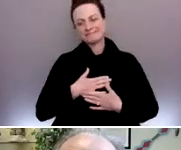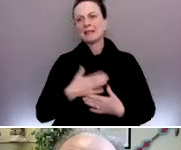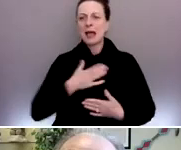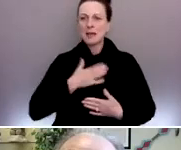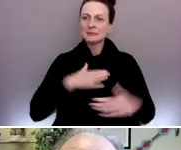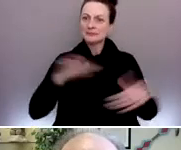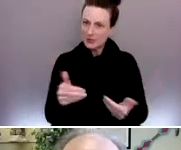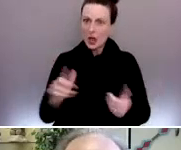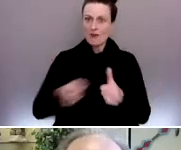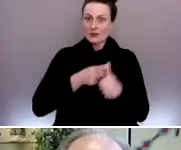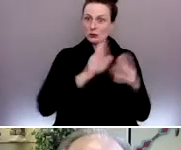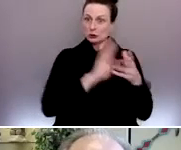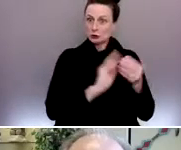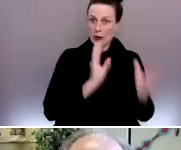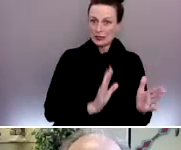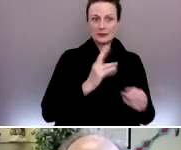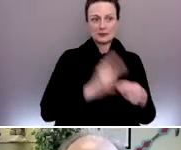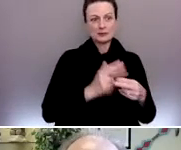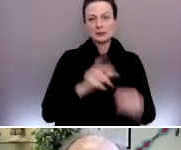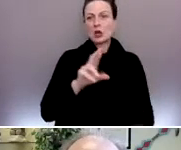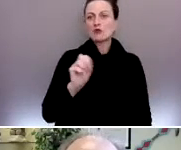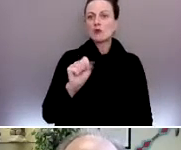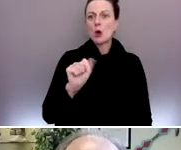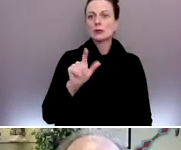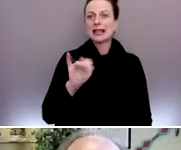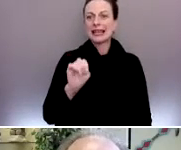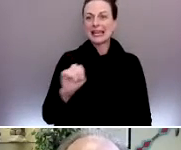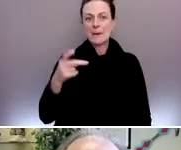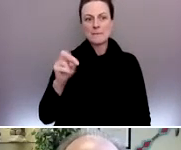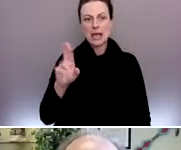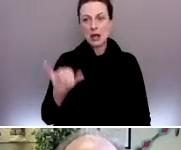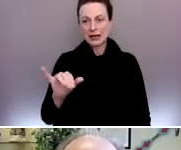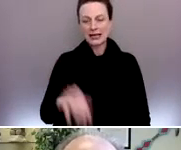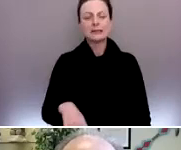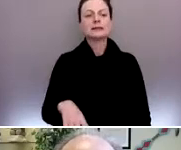first of our storytellers, her name is Rosalie Perry. She is Ak-Chin Papago/Tohono O’odham,